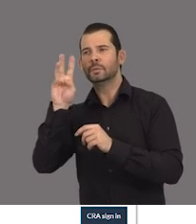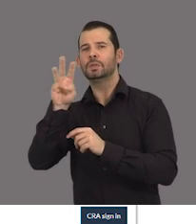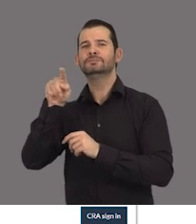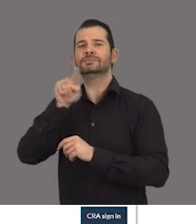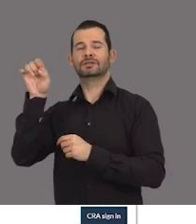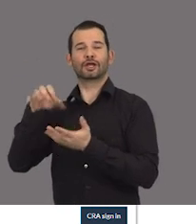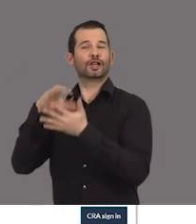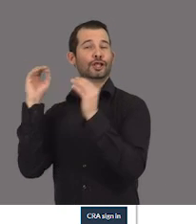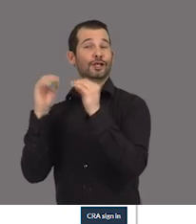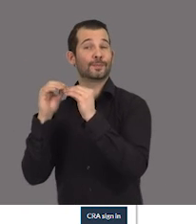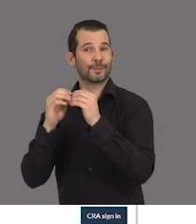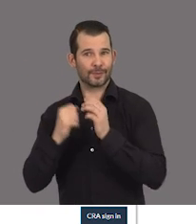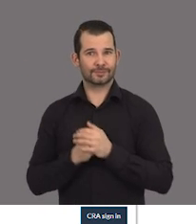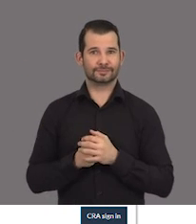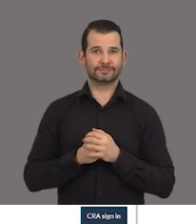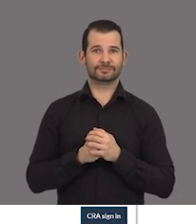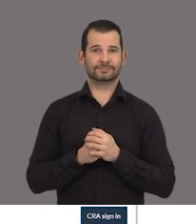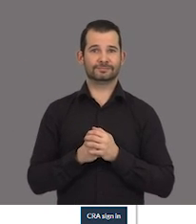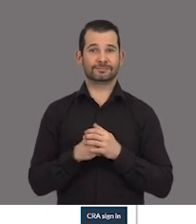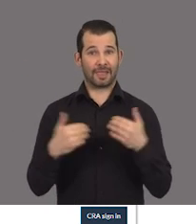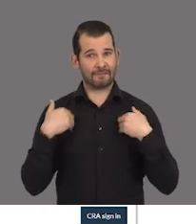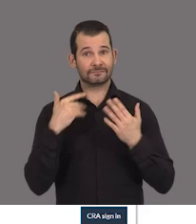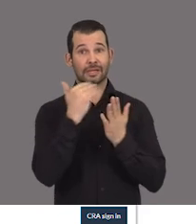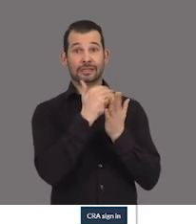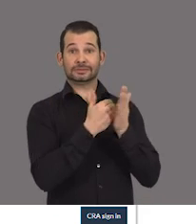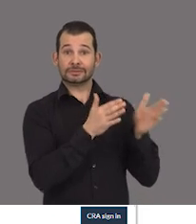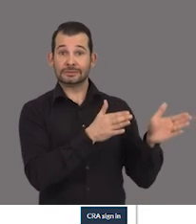And there are lesson plans for teachers and facilitators.